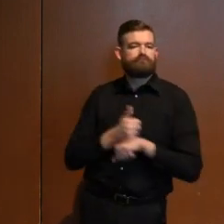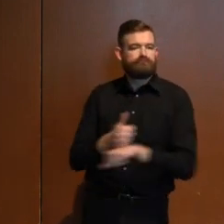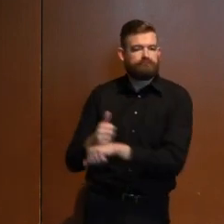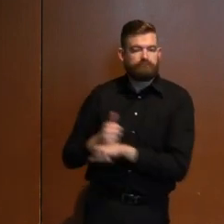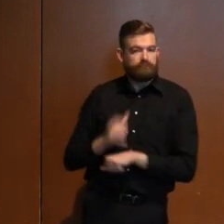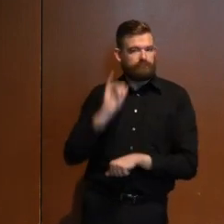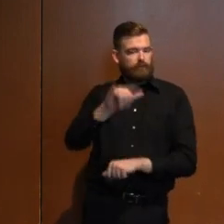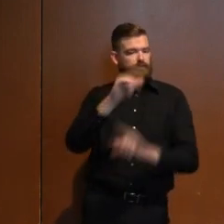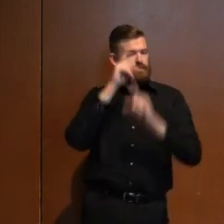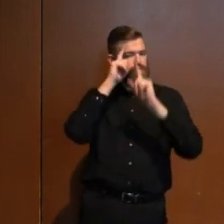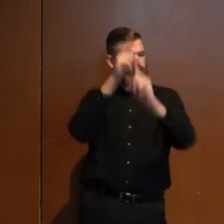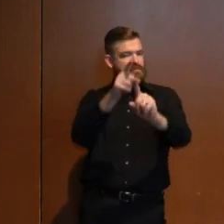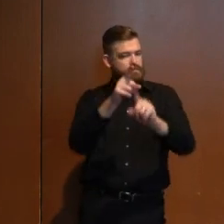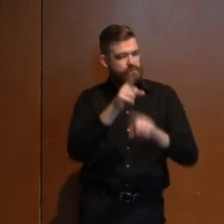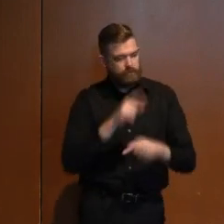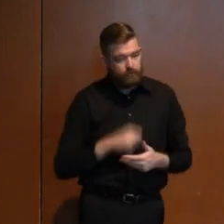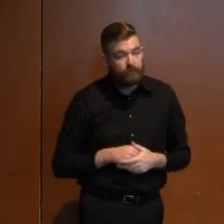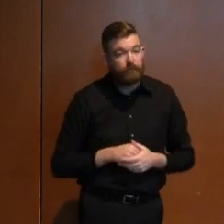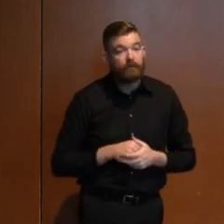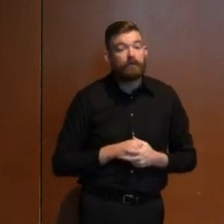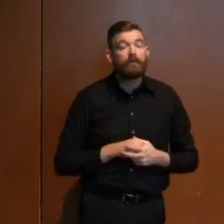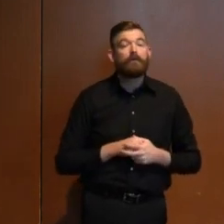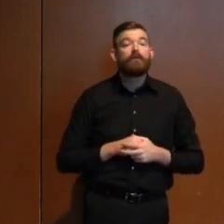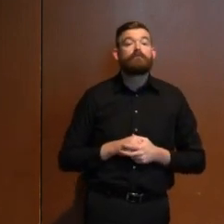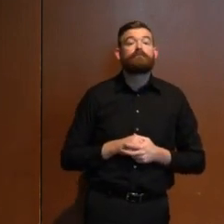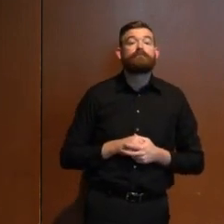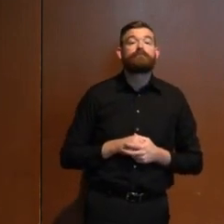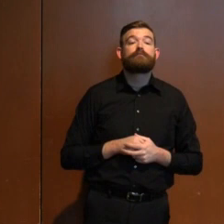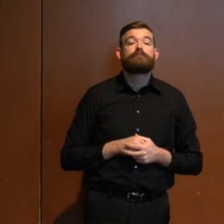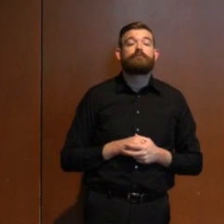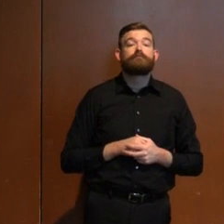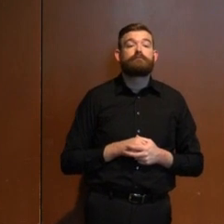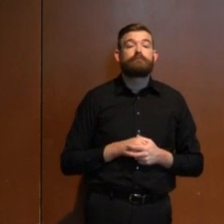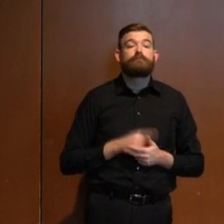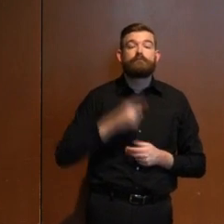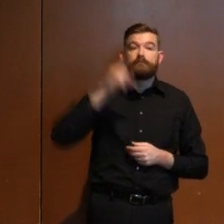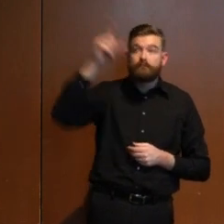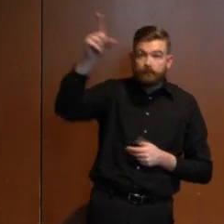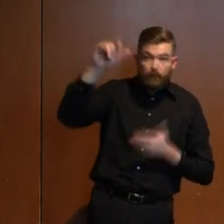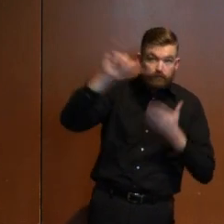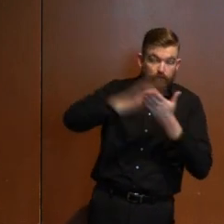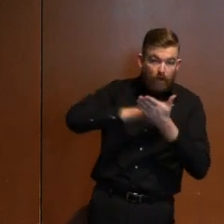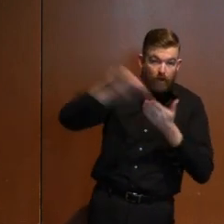NATIONAL GUARD WATCHING HOW THEY ARE GETTING THAT DONE. THAT IS WHAT WE'RE GOING TO DO